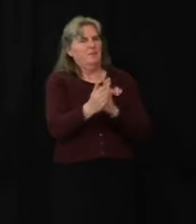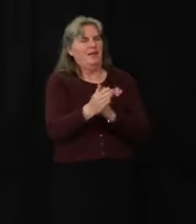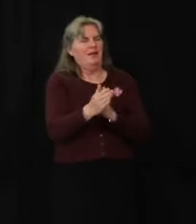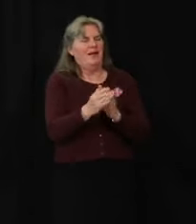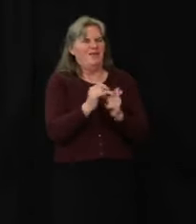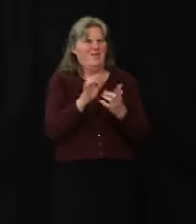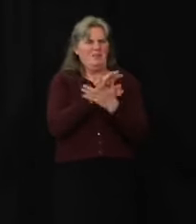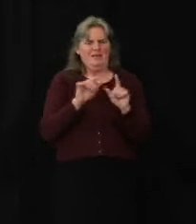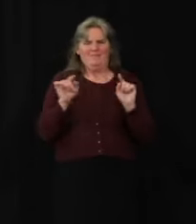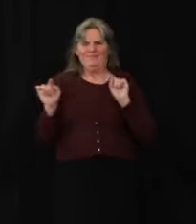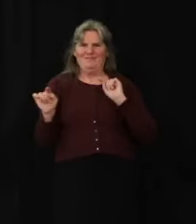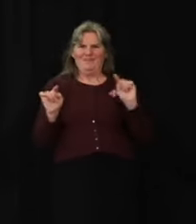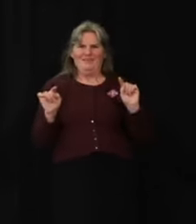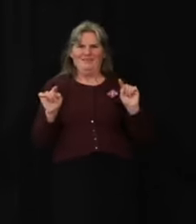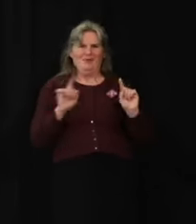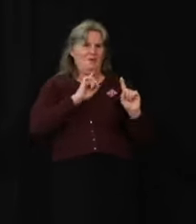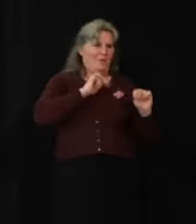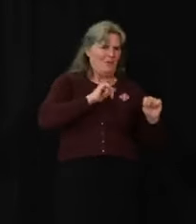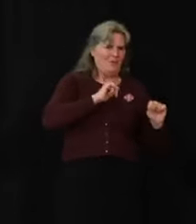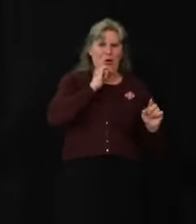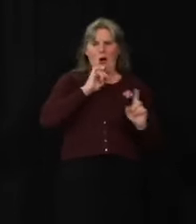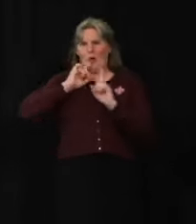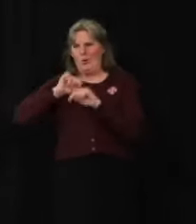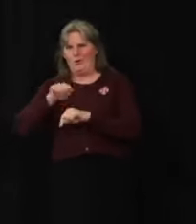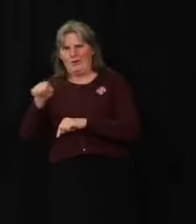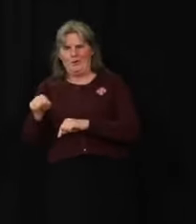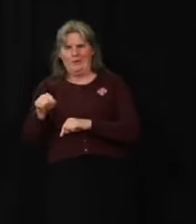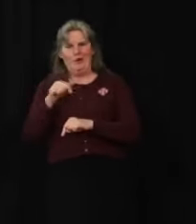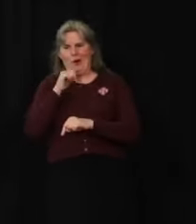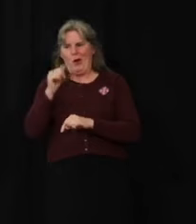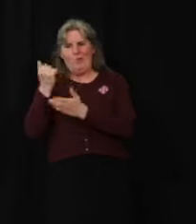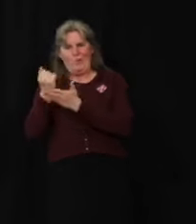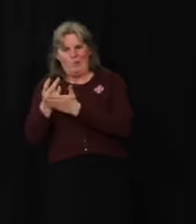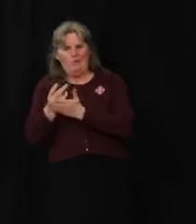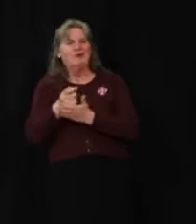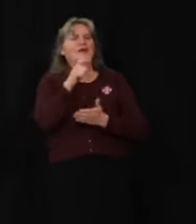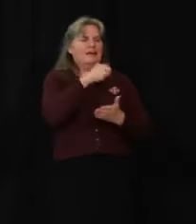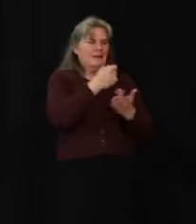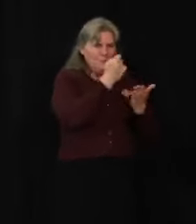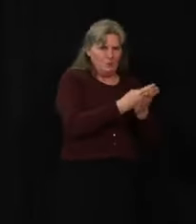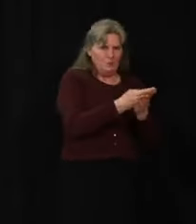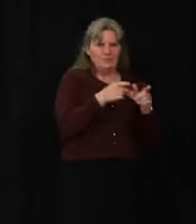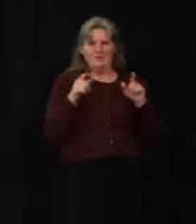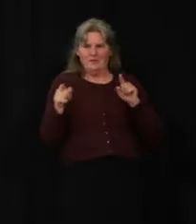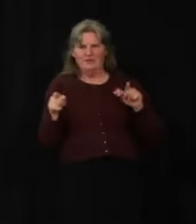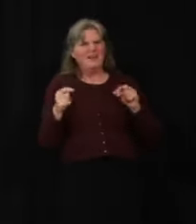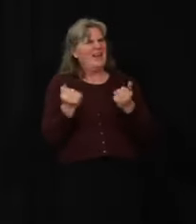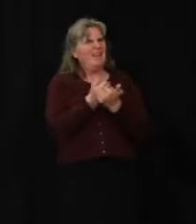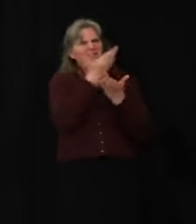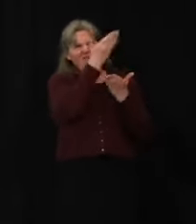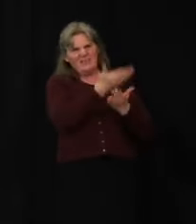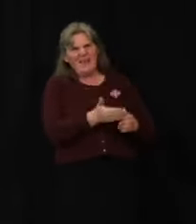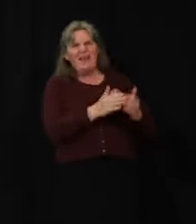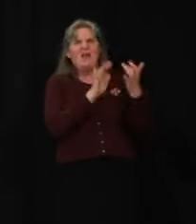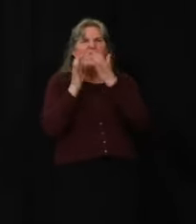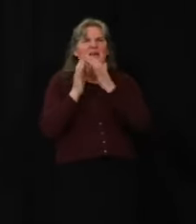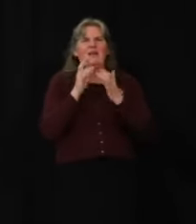So I know you talked a lot about business today having operating plans. Is there any chance we will see